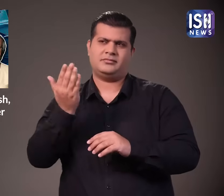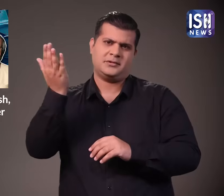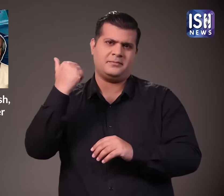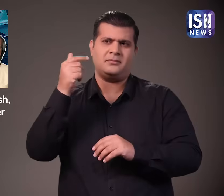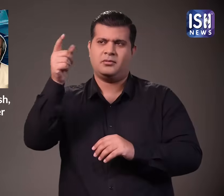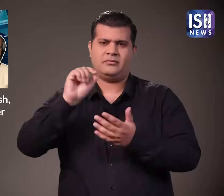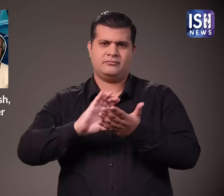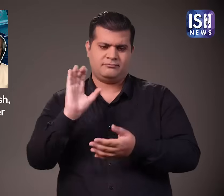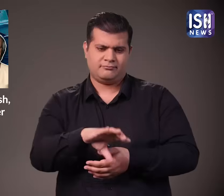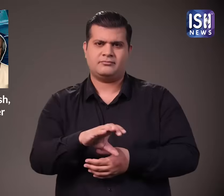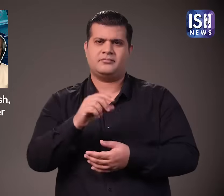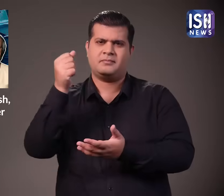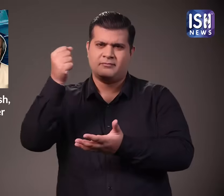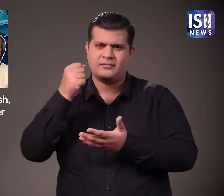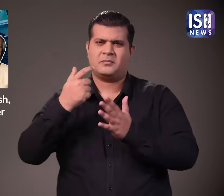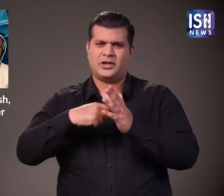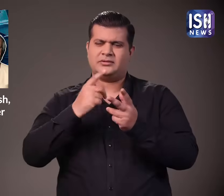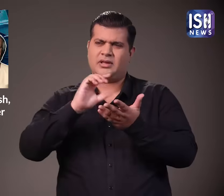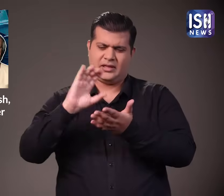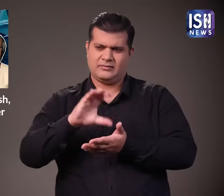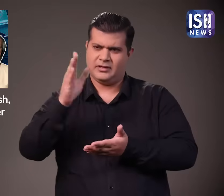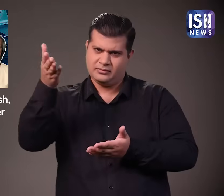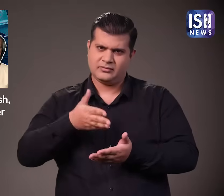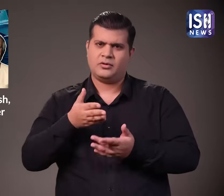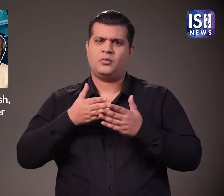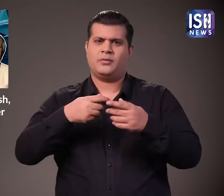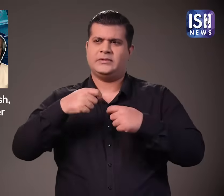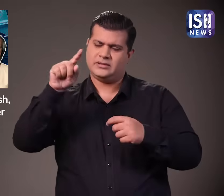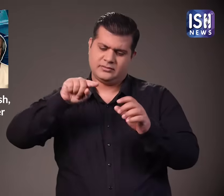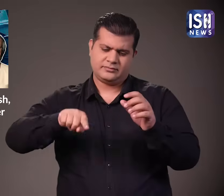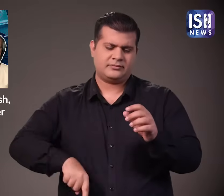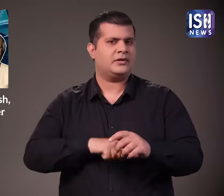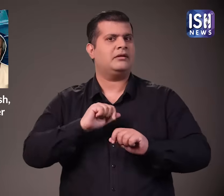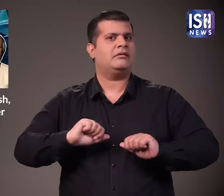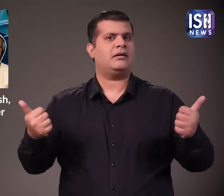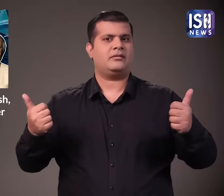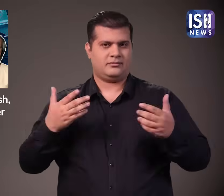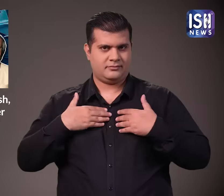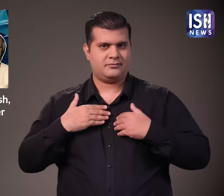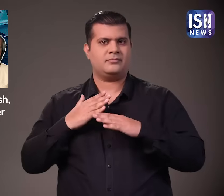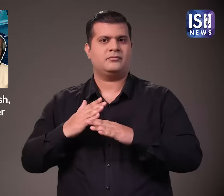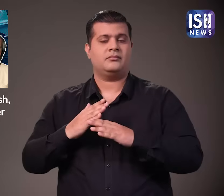It is thus inviting China to invest more in Bangladesh and use this region for trading.